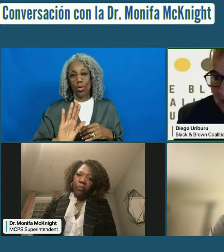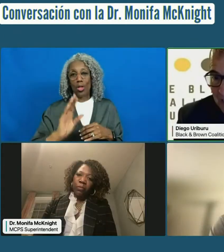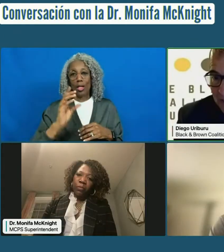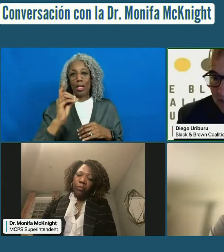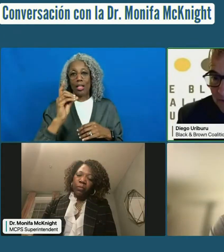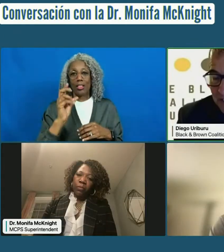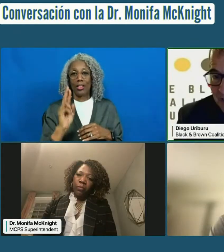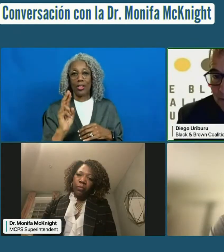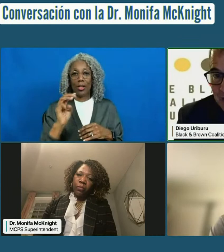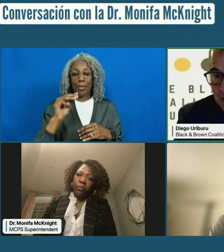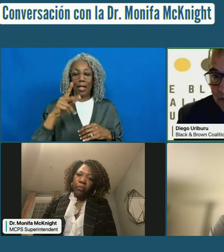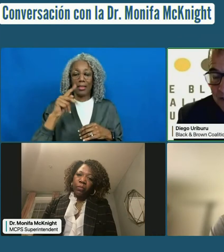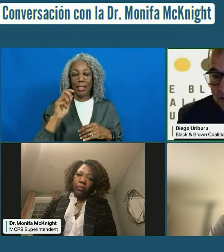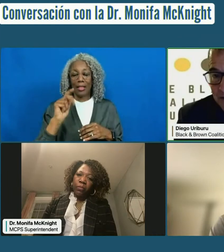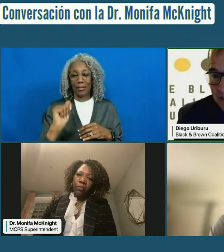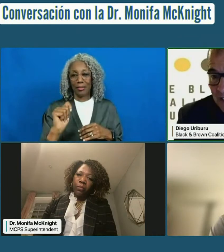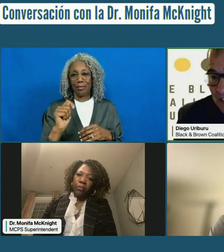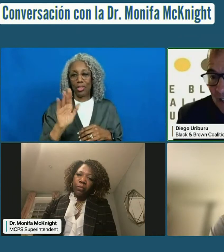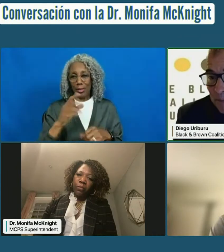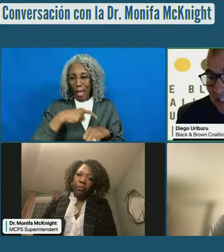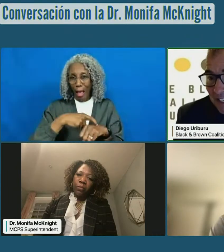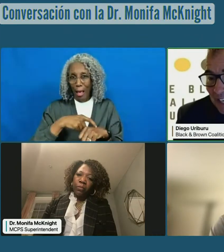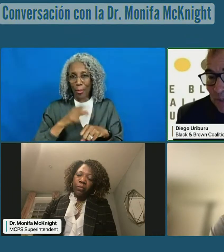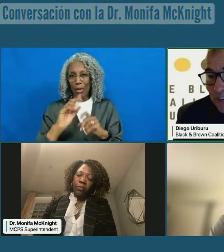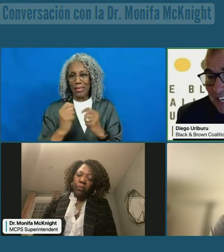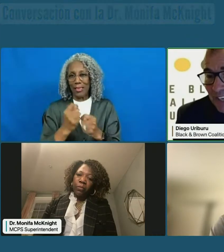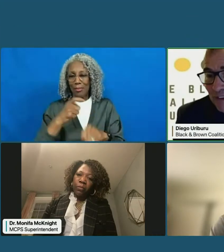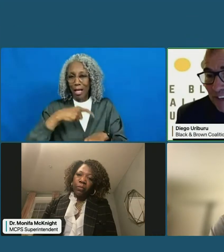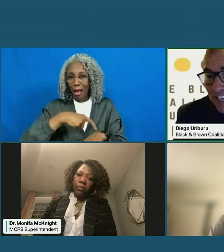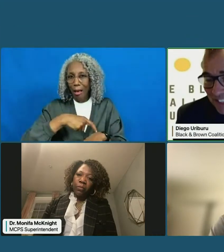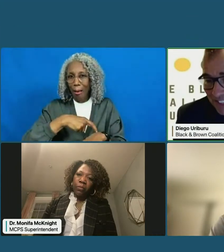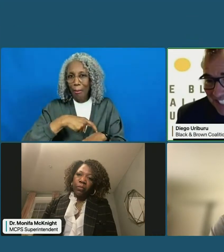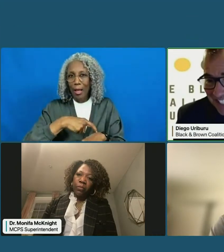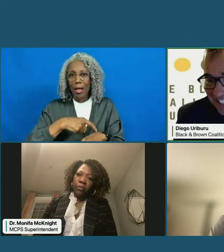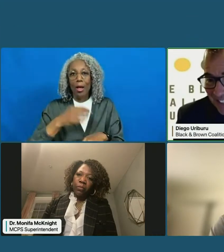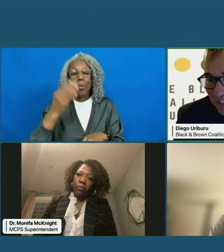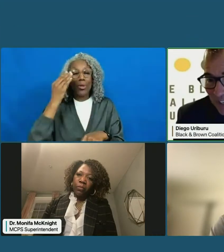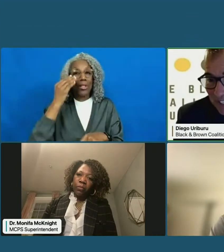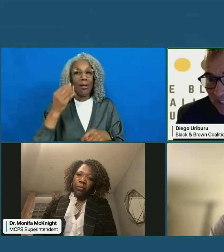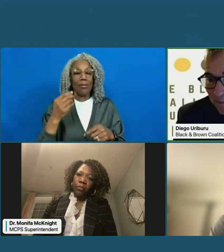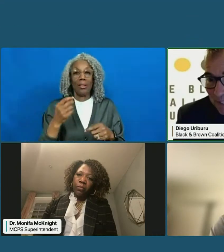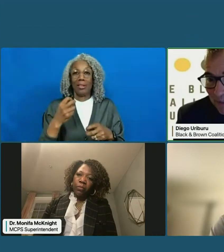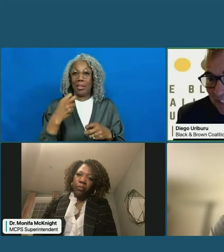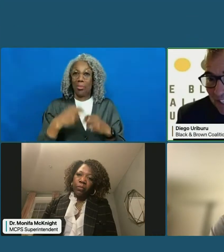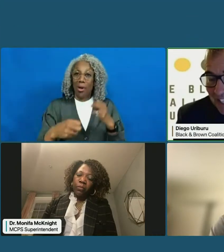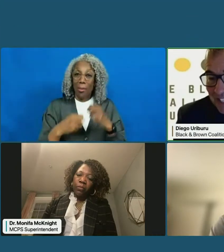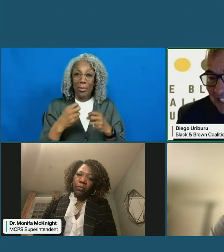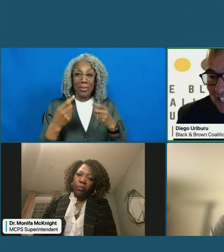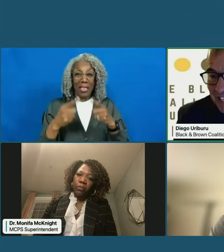little frustration. And at the same time I appreciate your doctor McKnight time and your